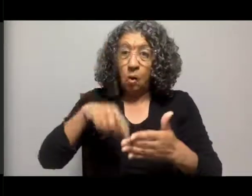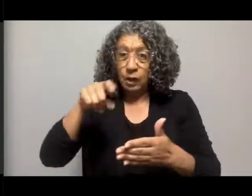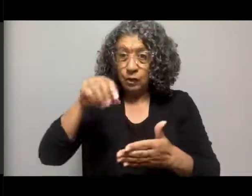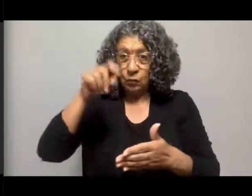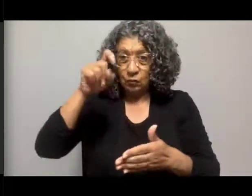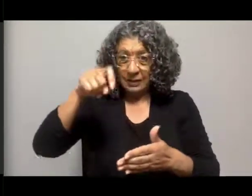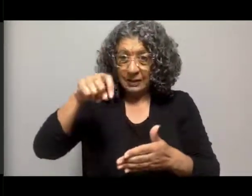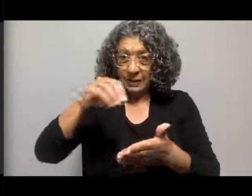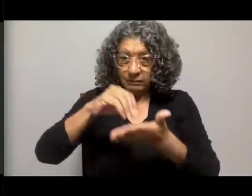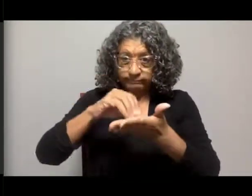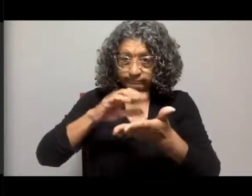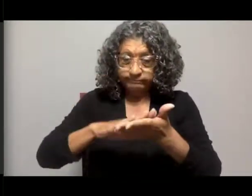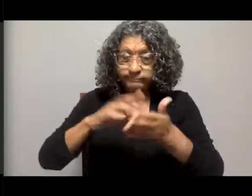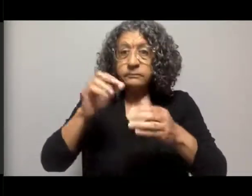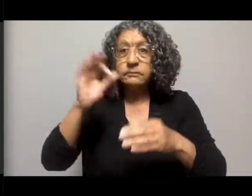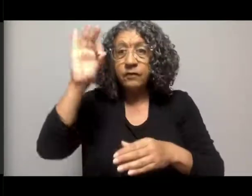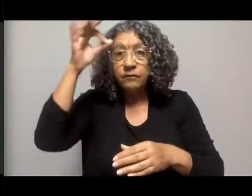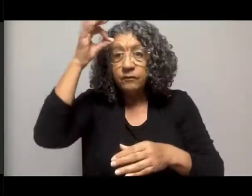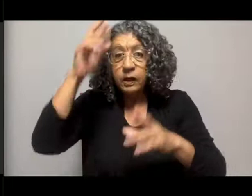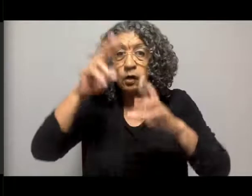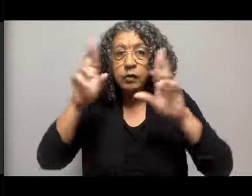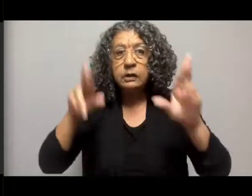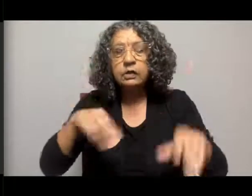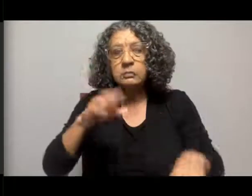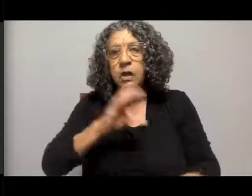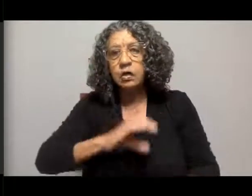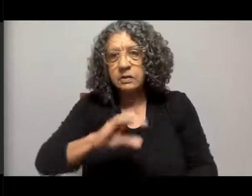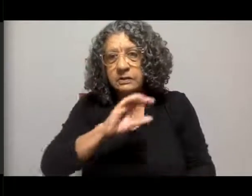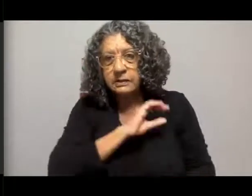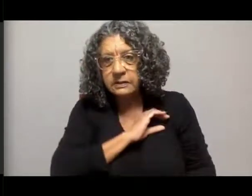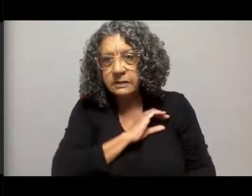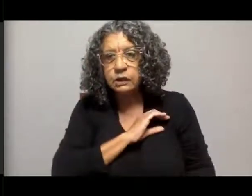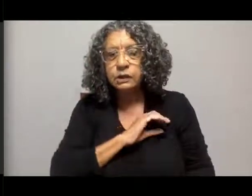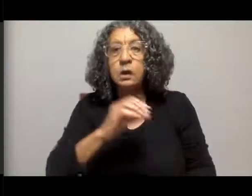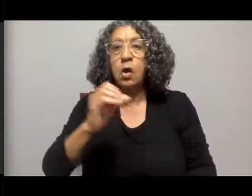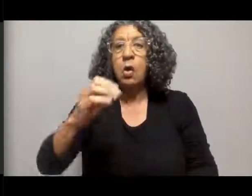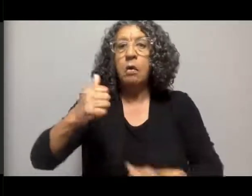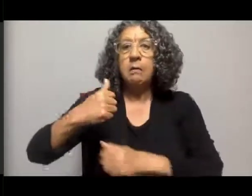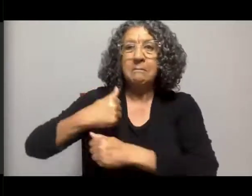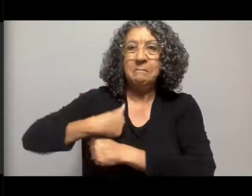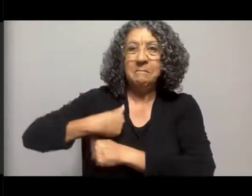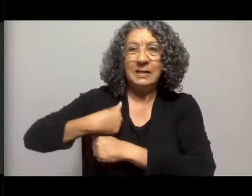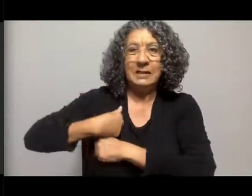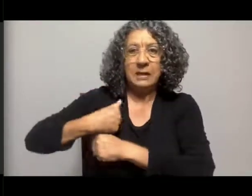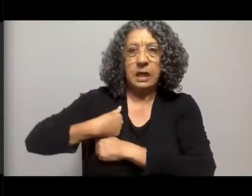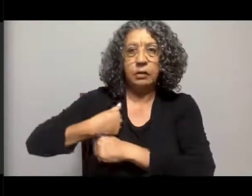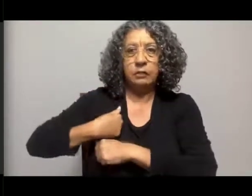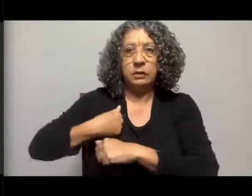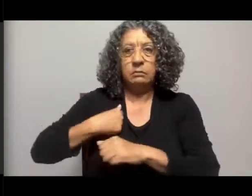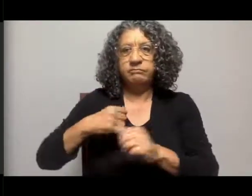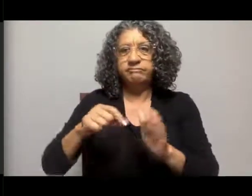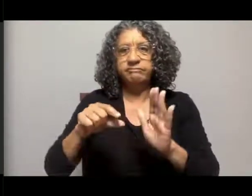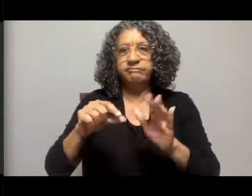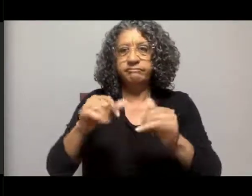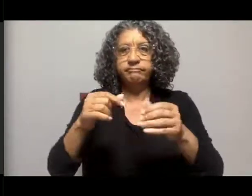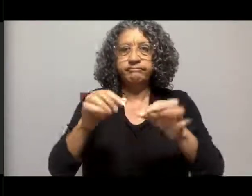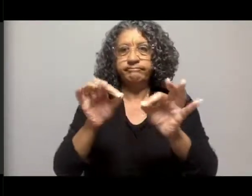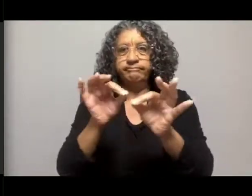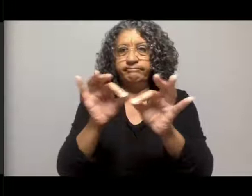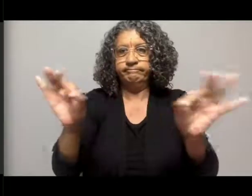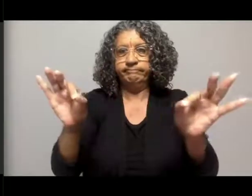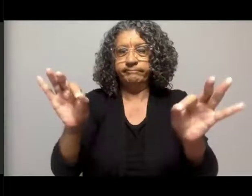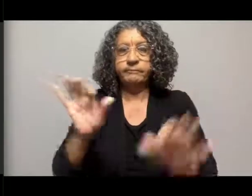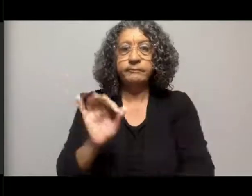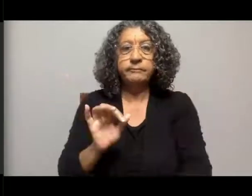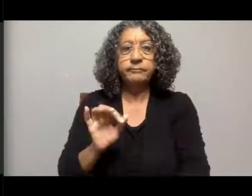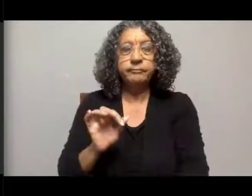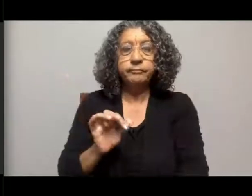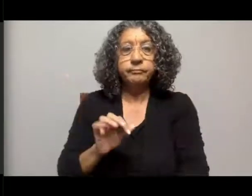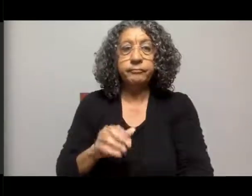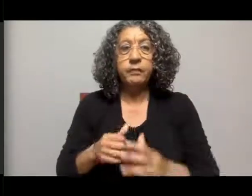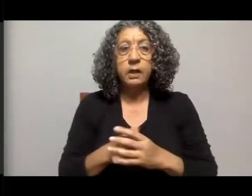What you need to put down on a federal resume? Is your citizenship or your veteran preference